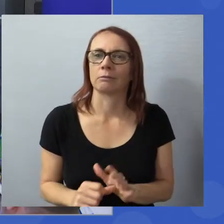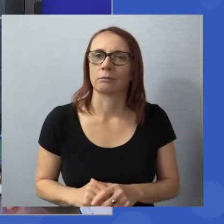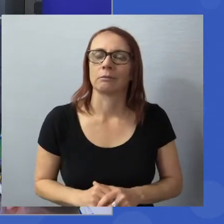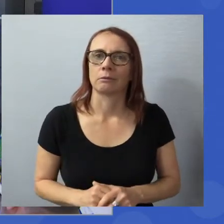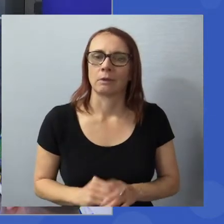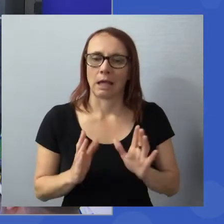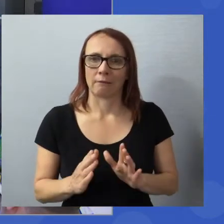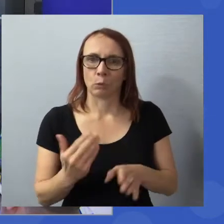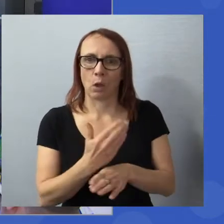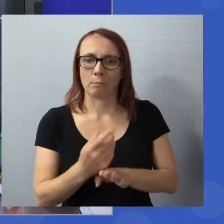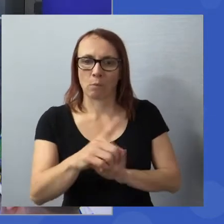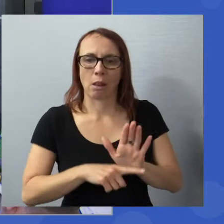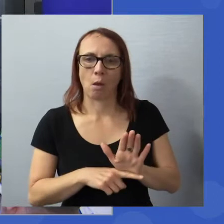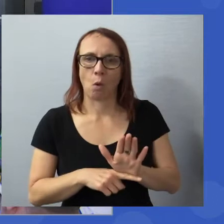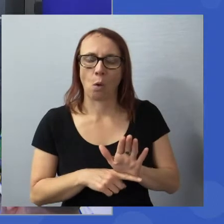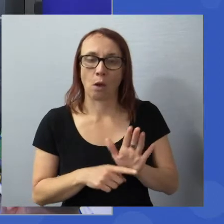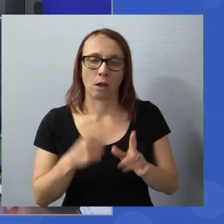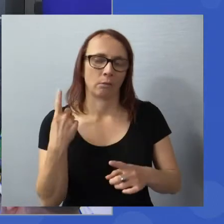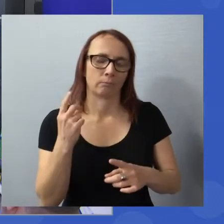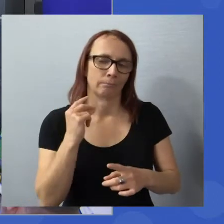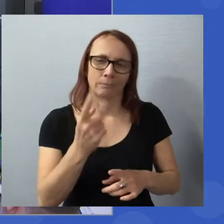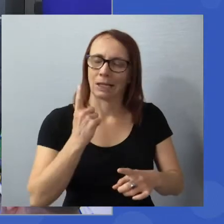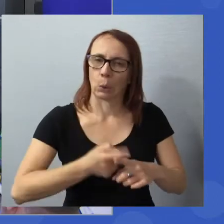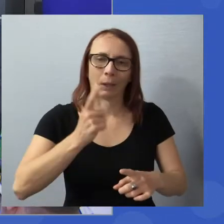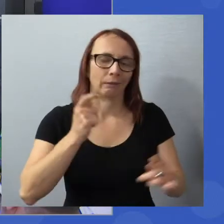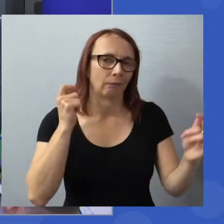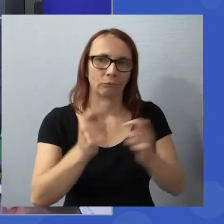regulations which should be done quickly and neatly done quickly could also be a